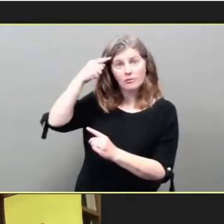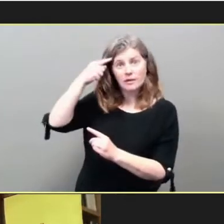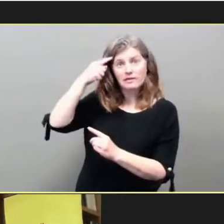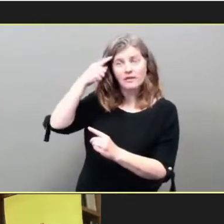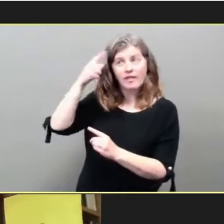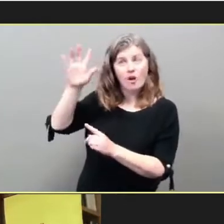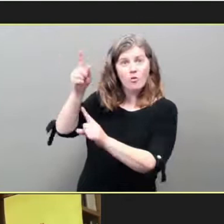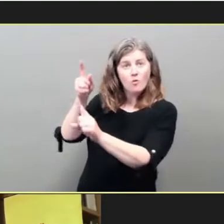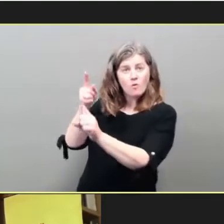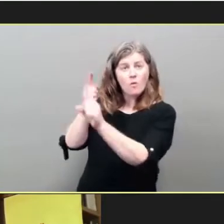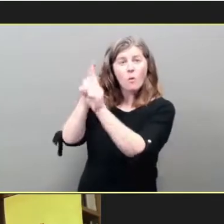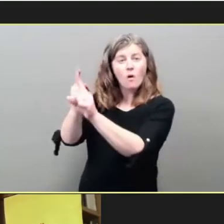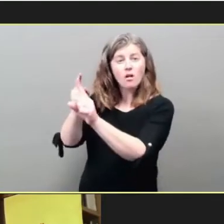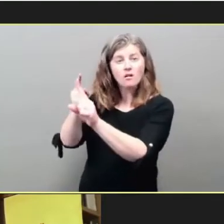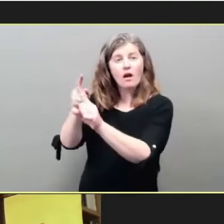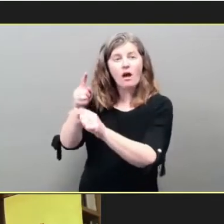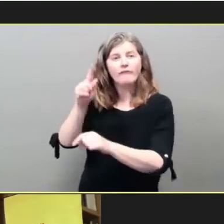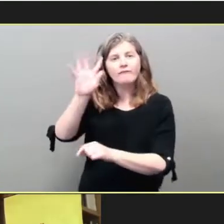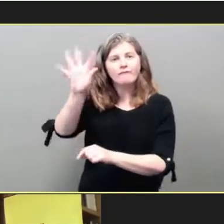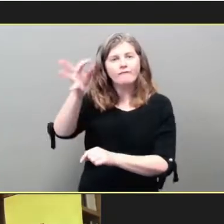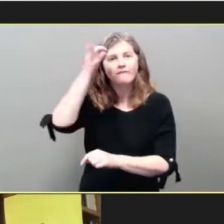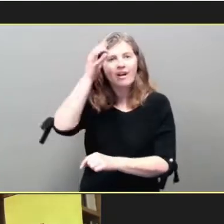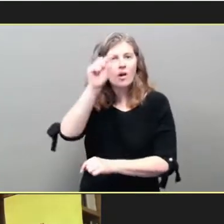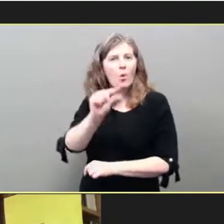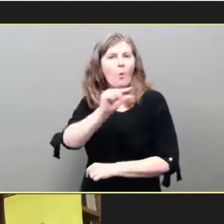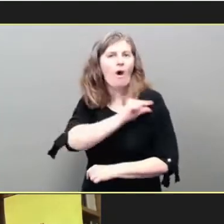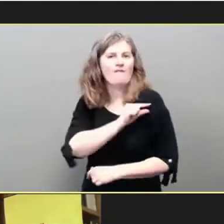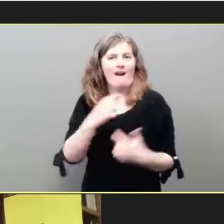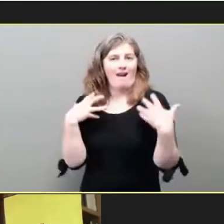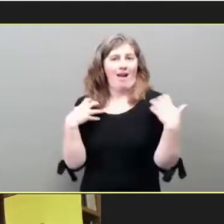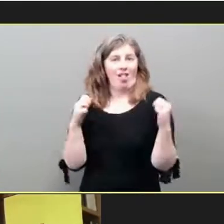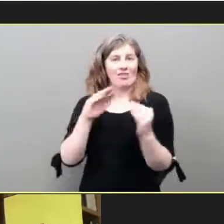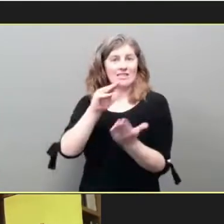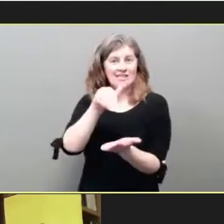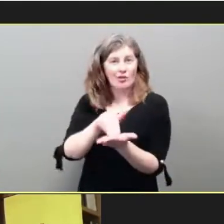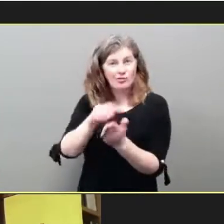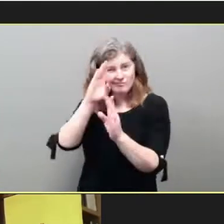federally qualified health centers which often in particularly new Mexico